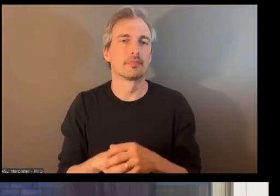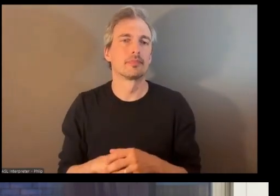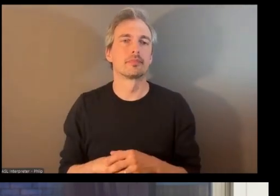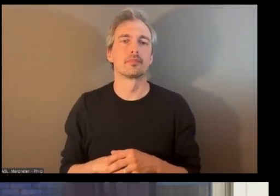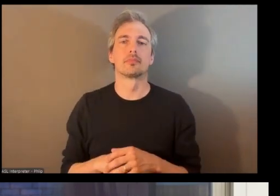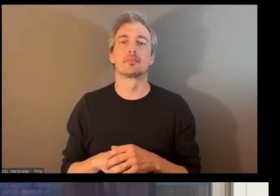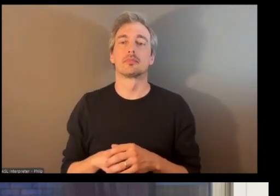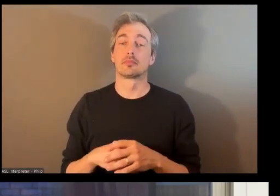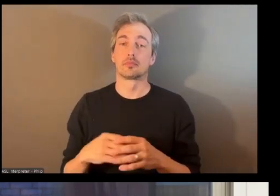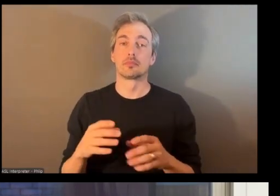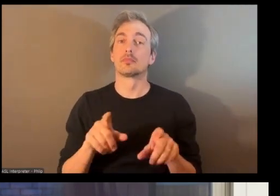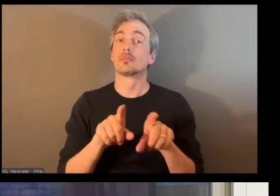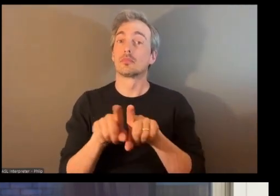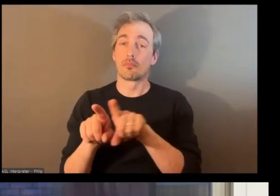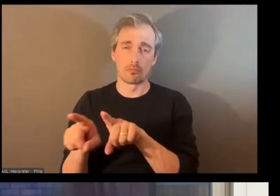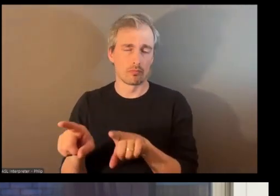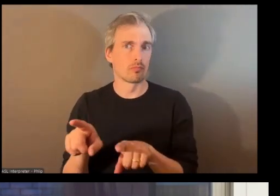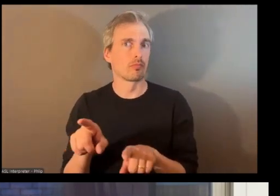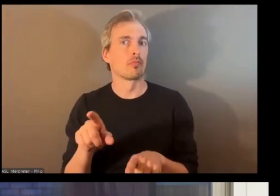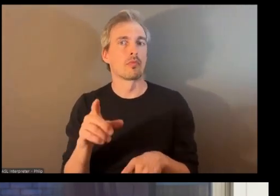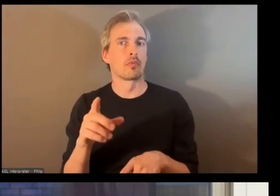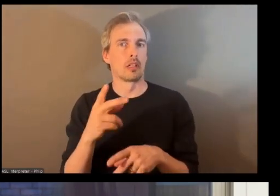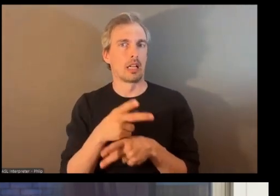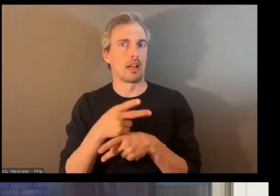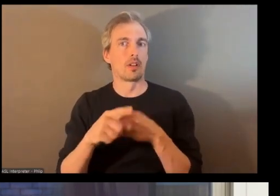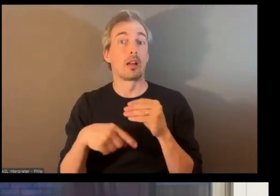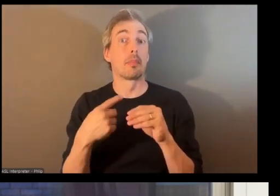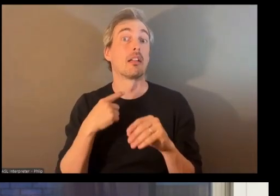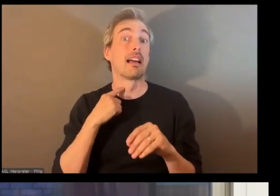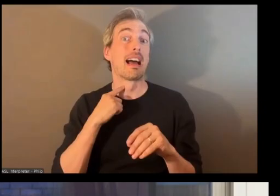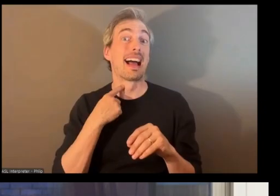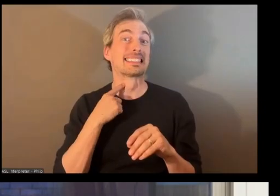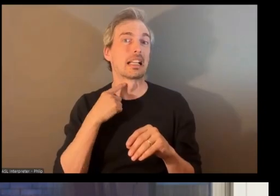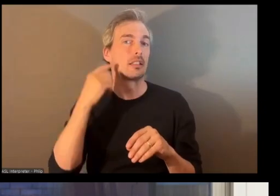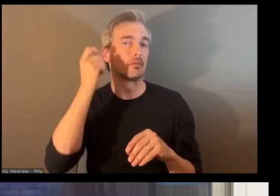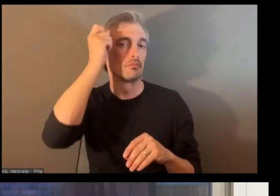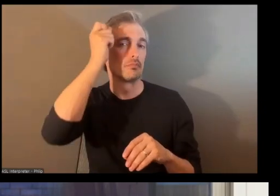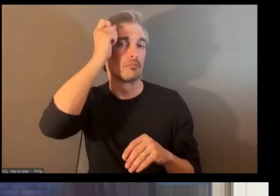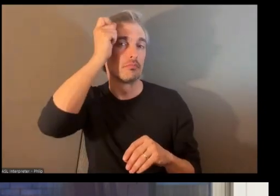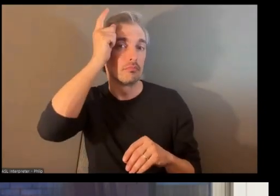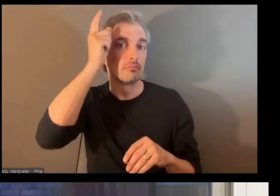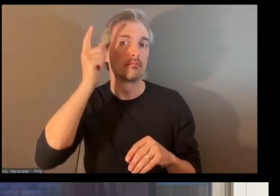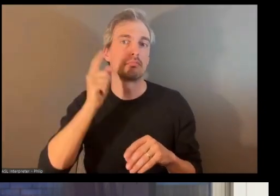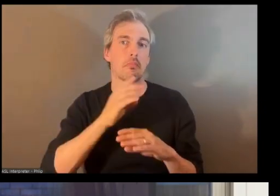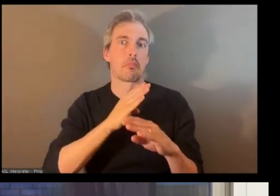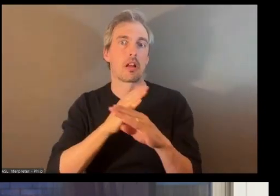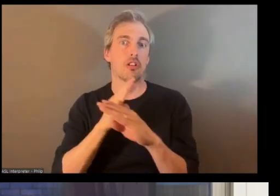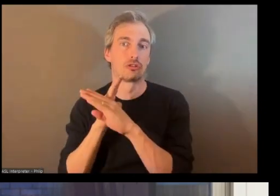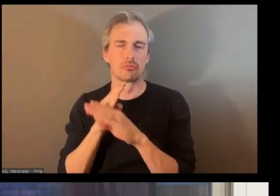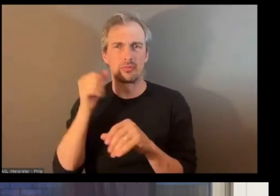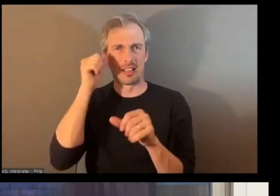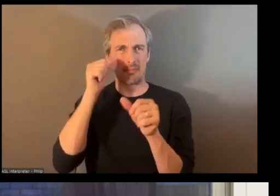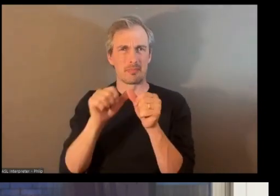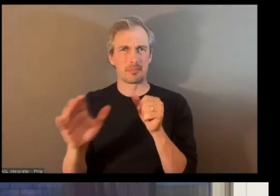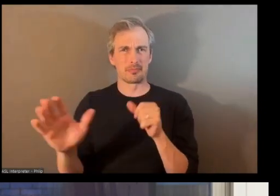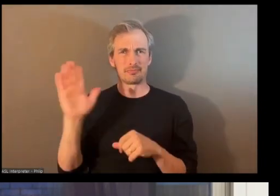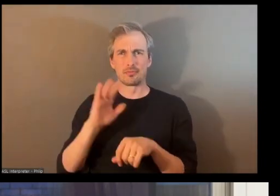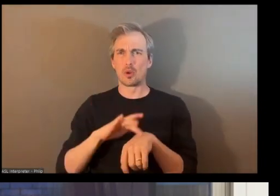So... I remember that in, like, early 2000s... Mid-2000s, there was this video